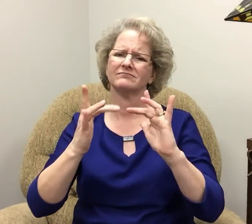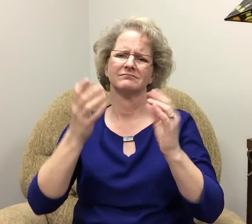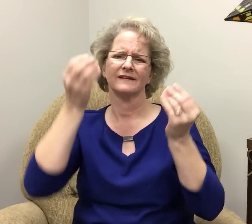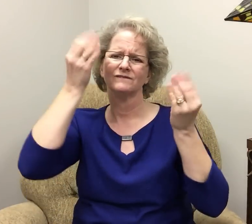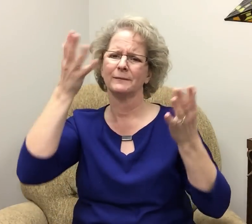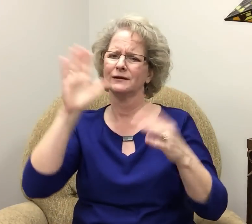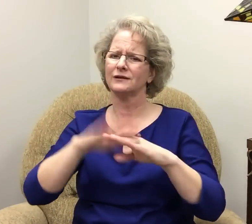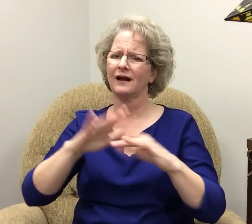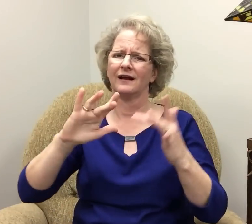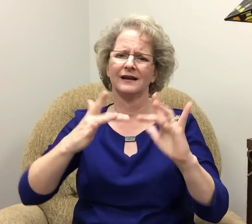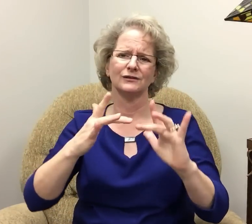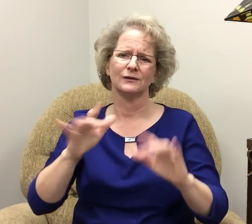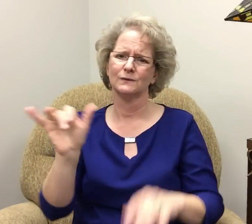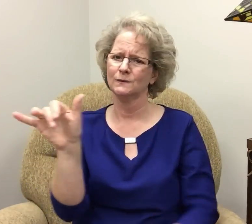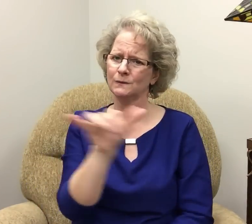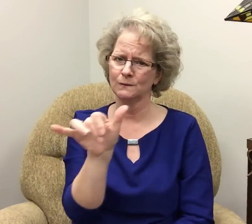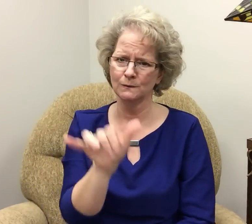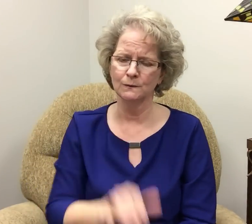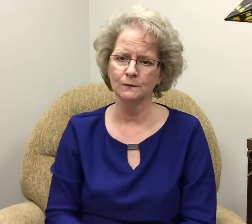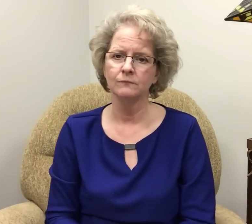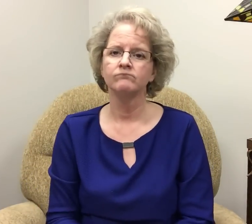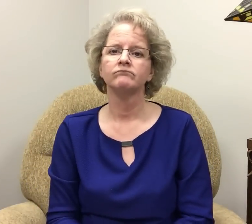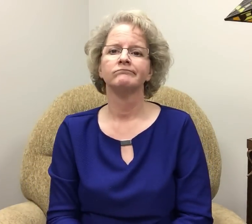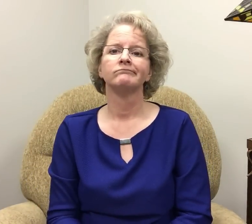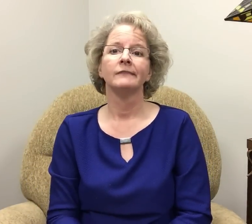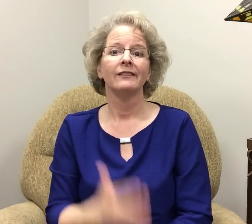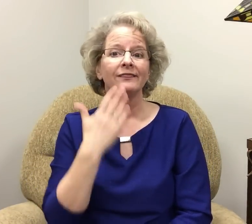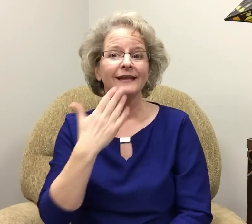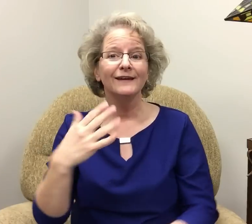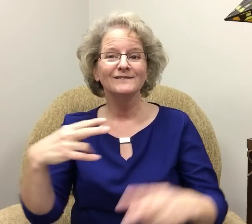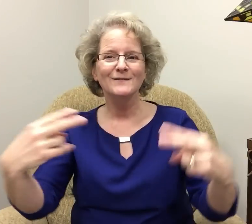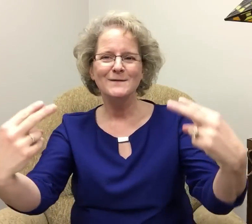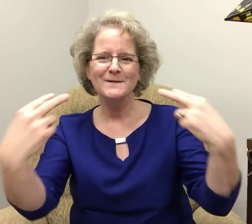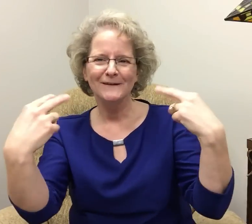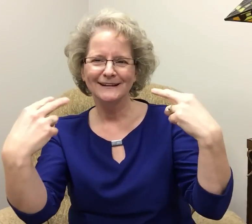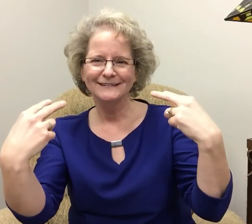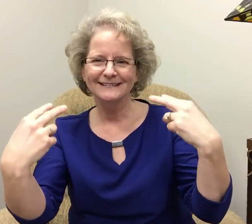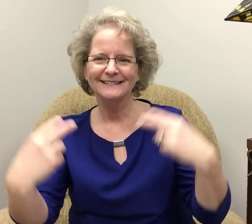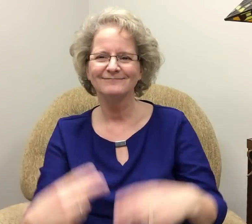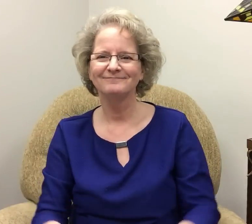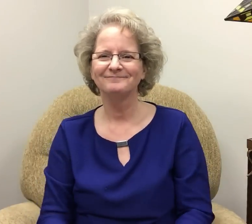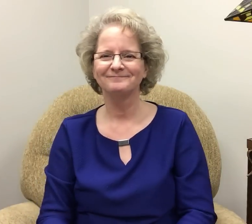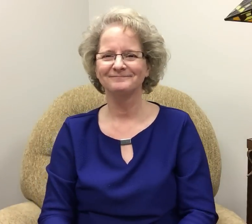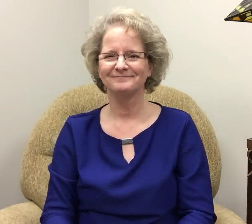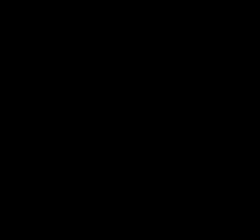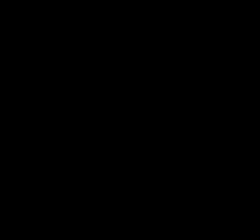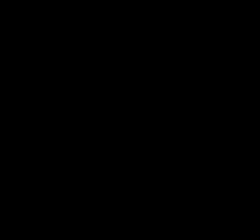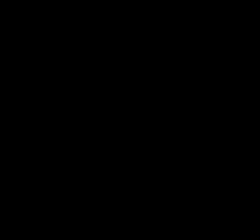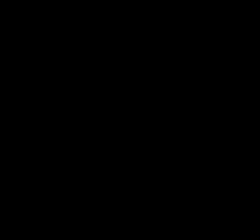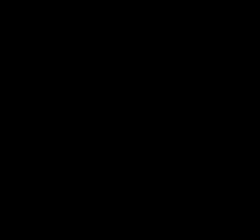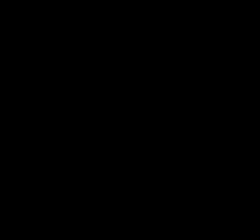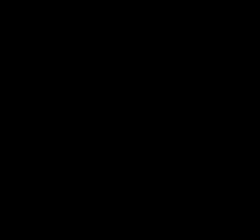other videos on our website and also all of the wonderful resources available on the Internet. Thanks so much for watching.